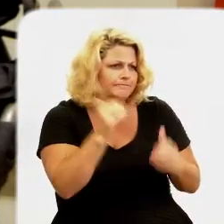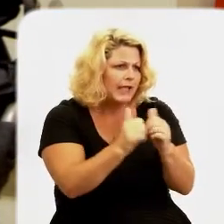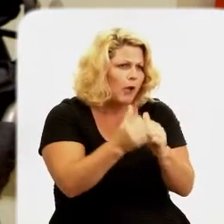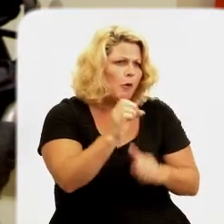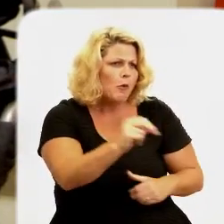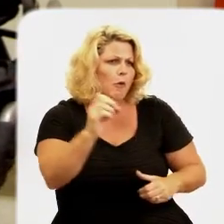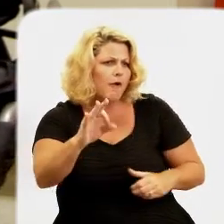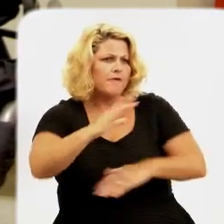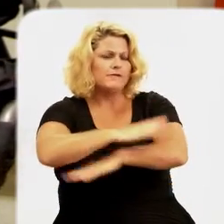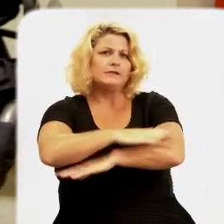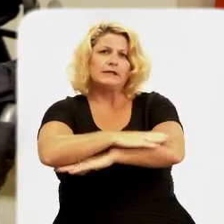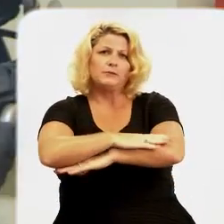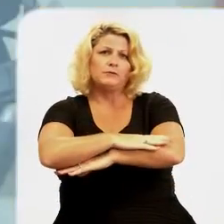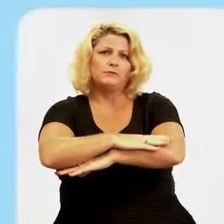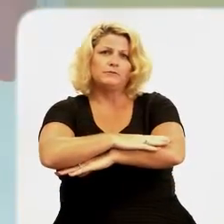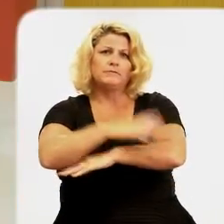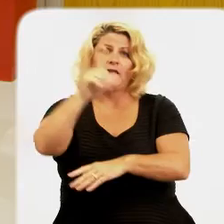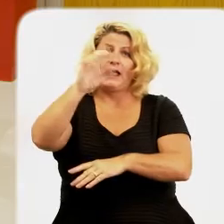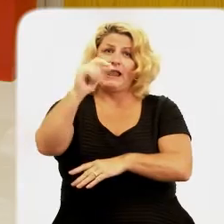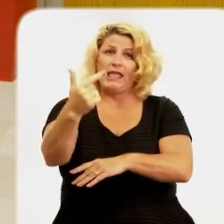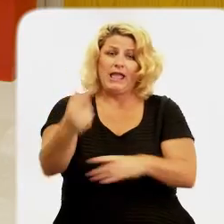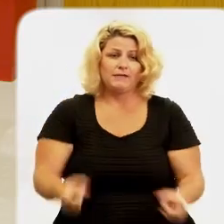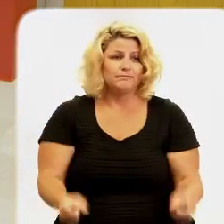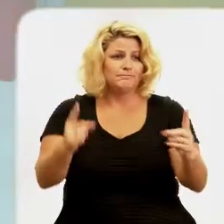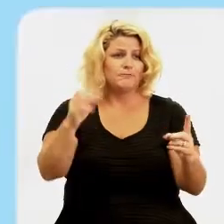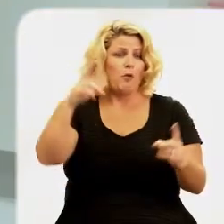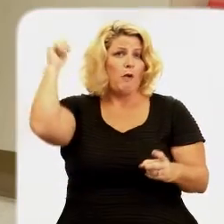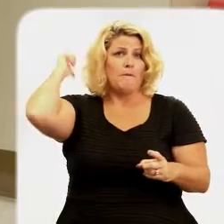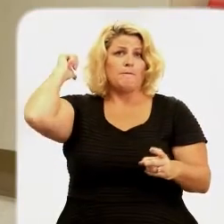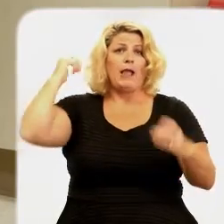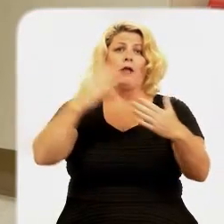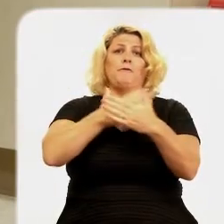and off the table, leg extenders, or back rests.